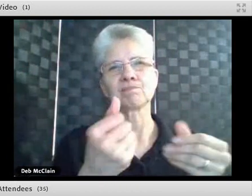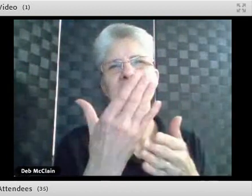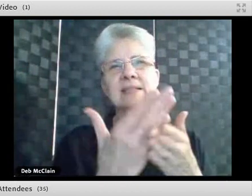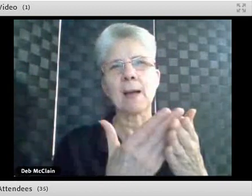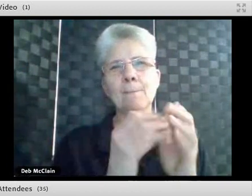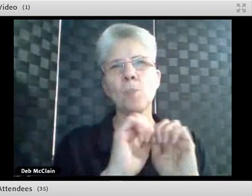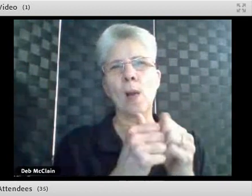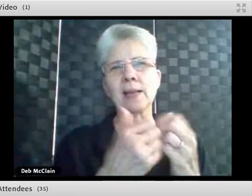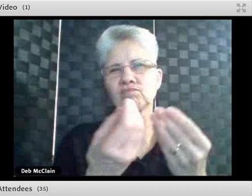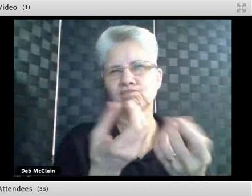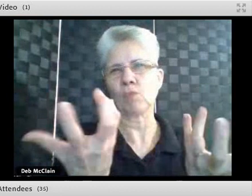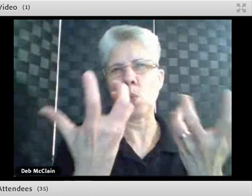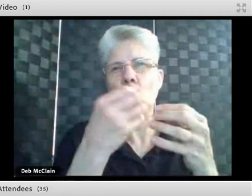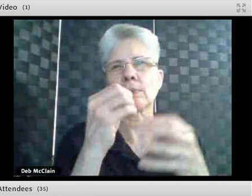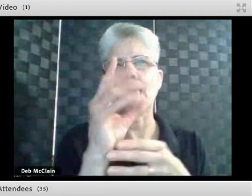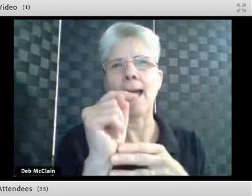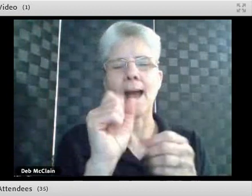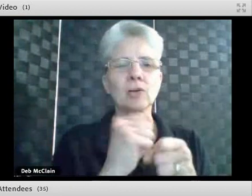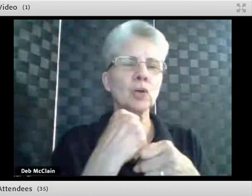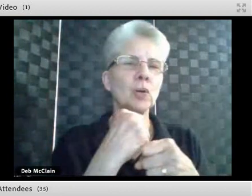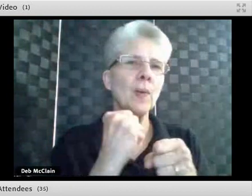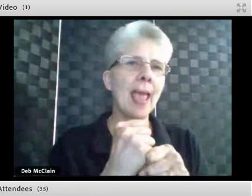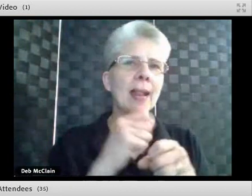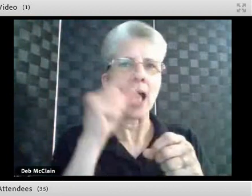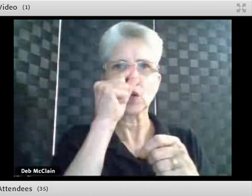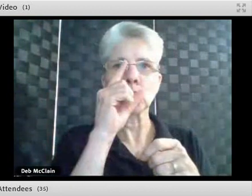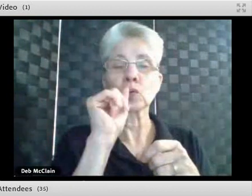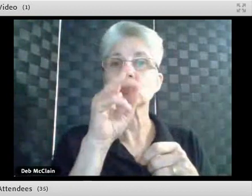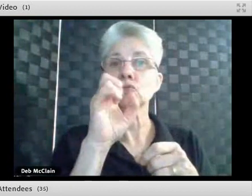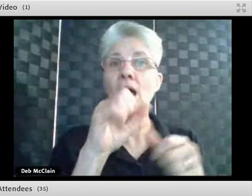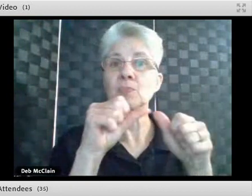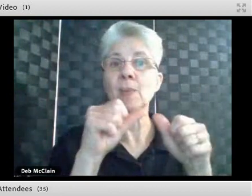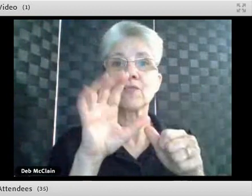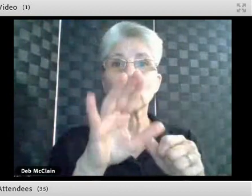You could create a Google Drive space for your organization,